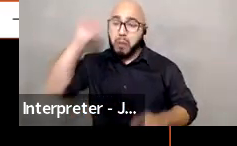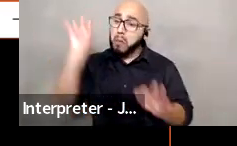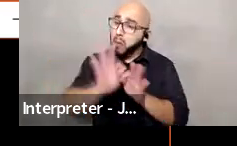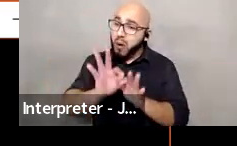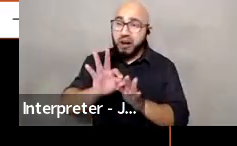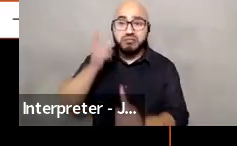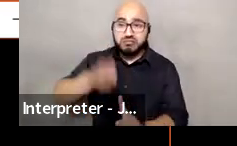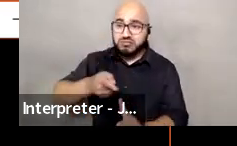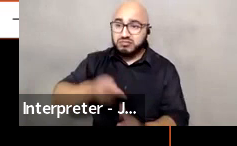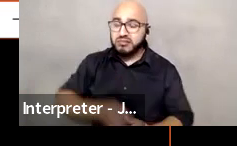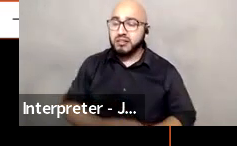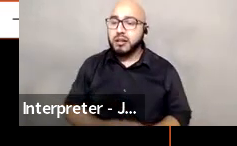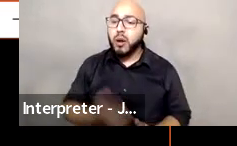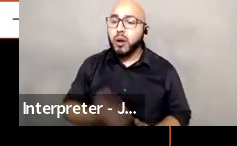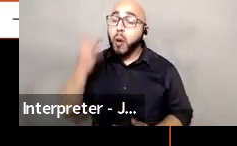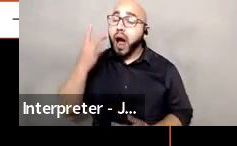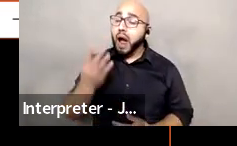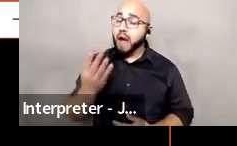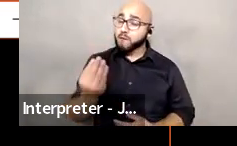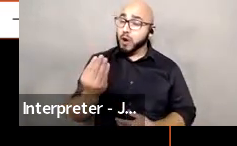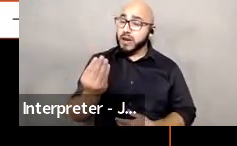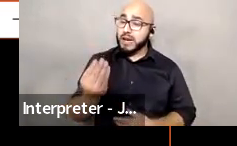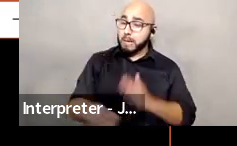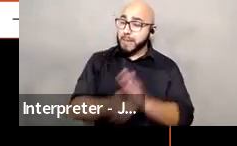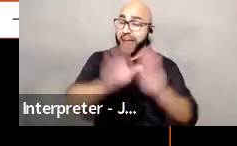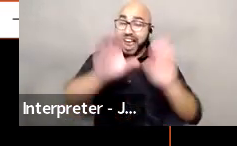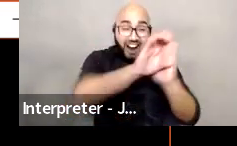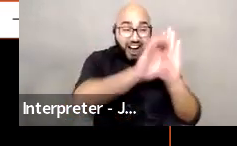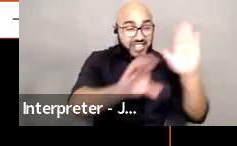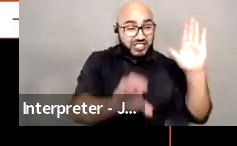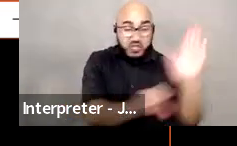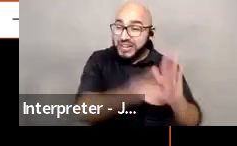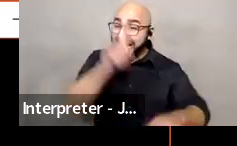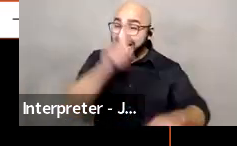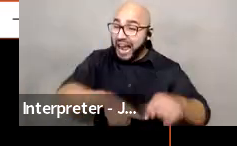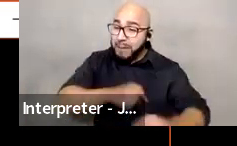Because if you have a 14th. Amendment that. Can't protect you from literal. Execution in the middle of the.